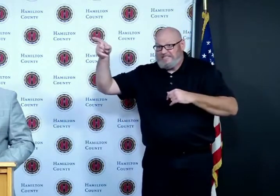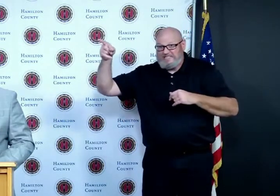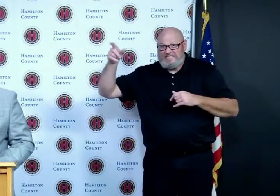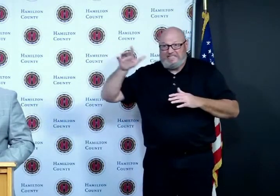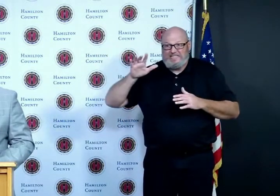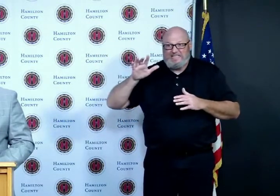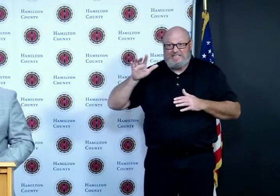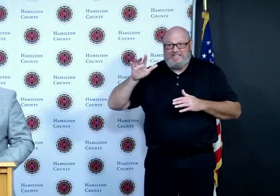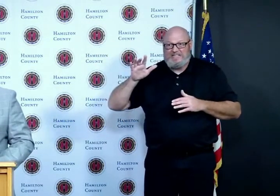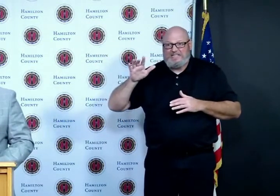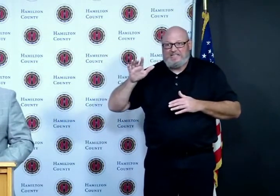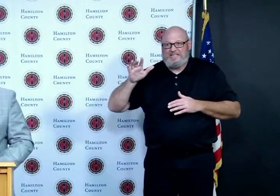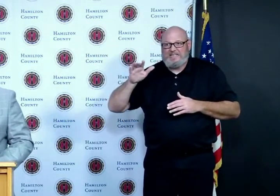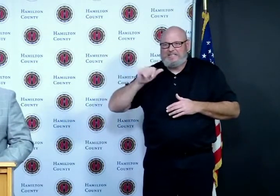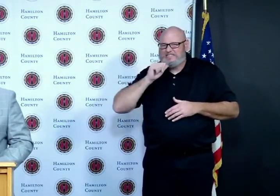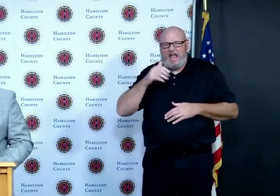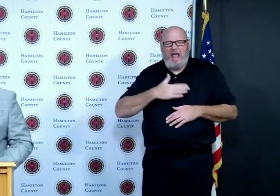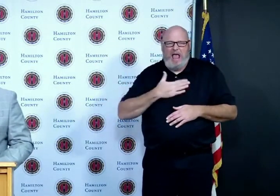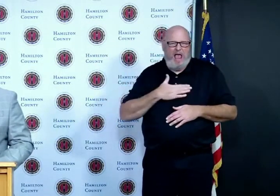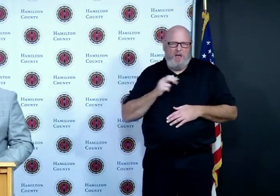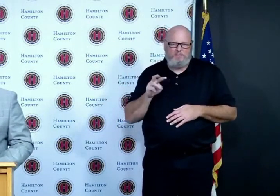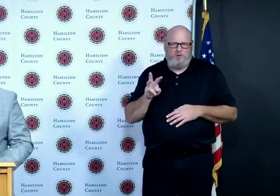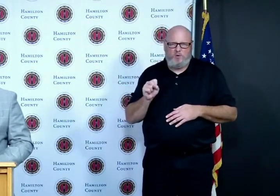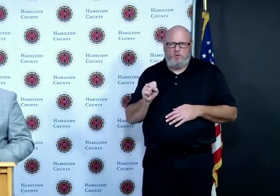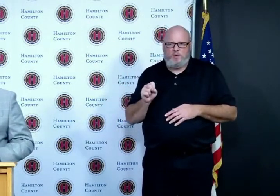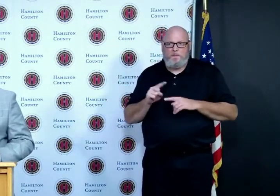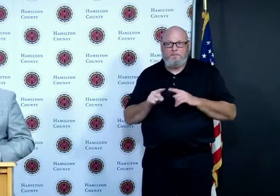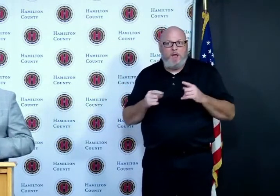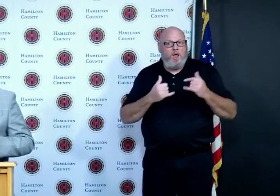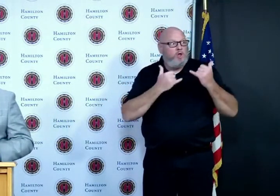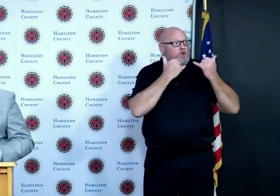is and so this has been really happy work for my team and we're happy that we've been able to